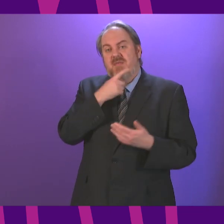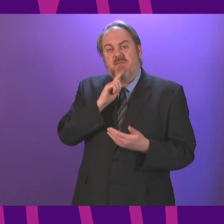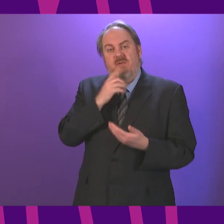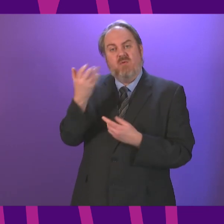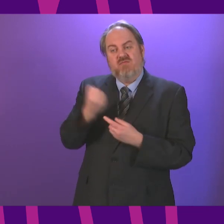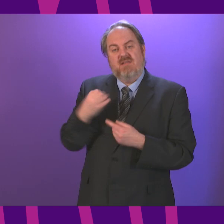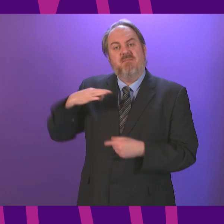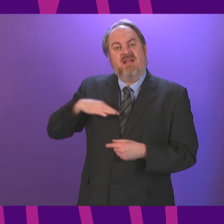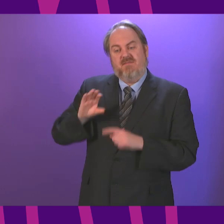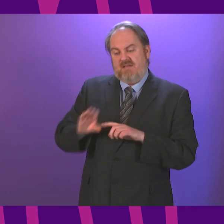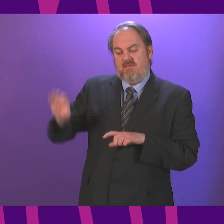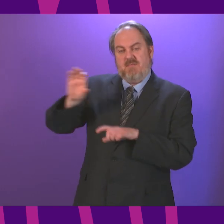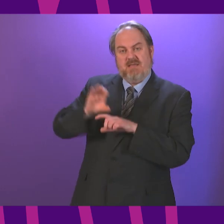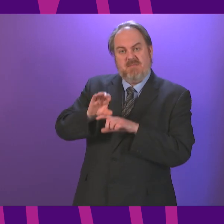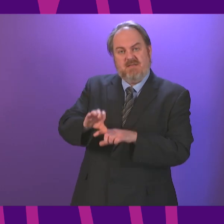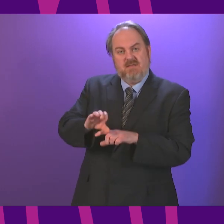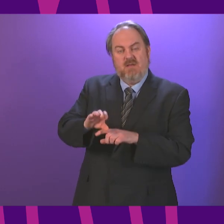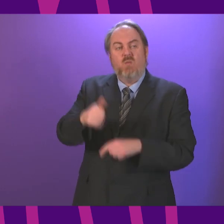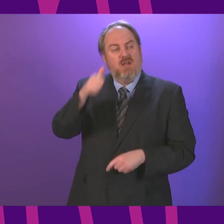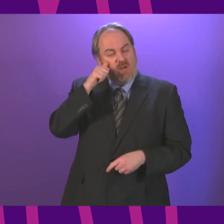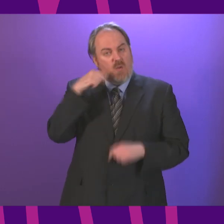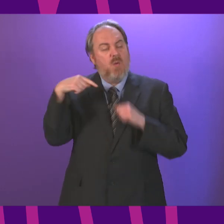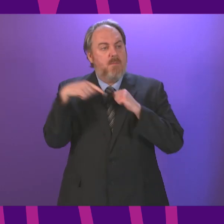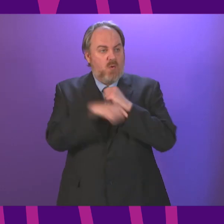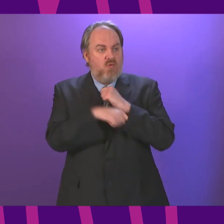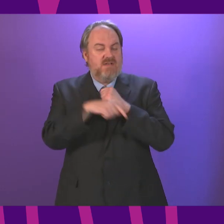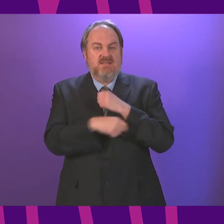The pandemic is hitting the poorest families the hardest, and the Tory Government’s callous